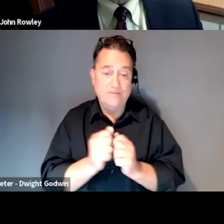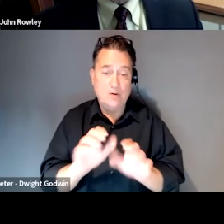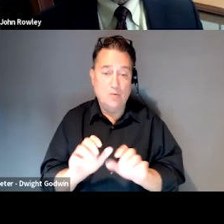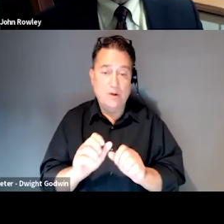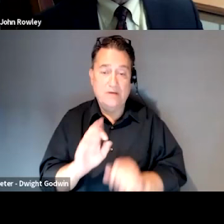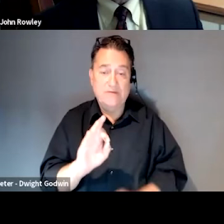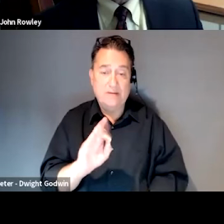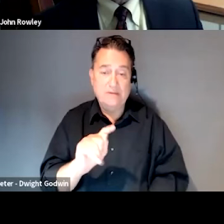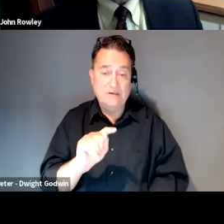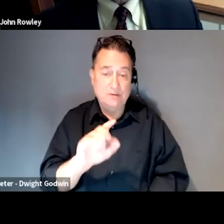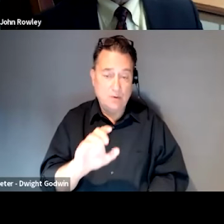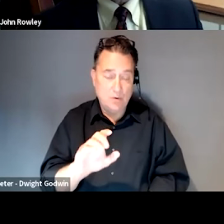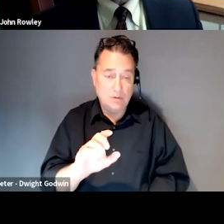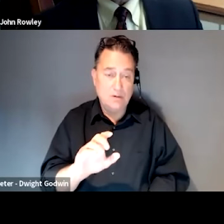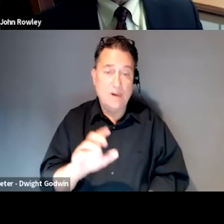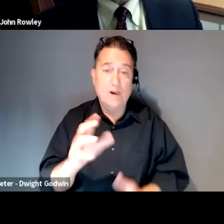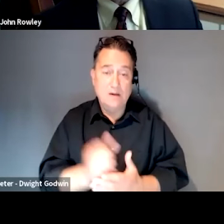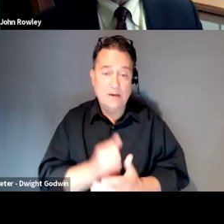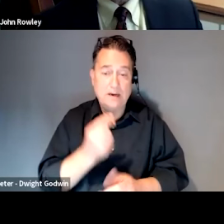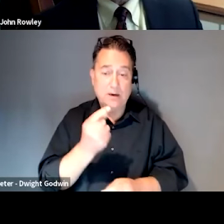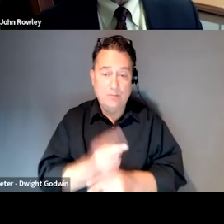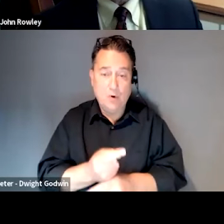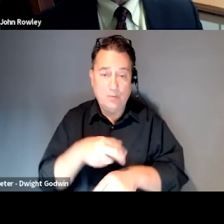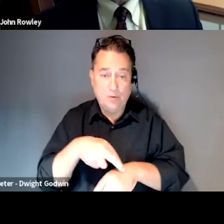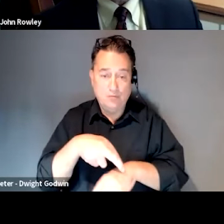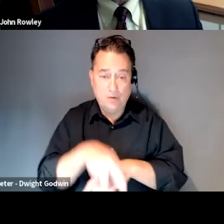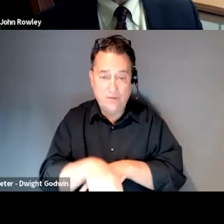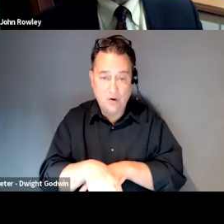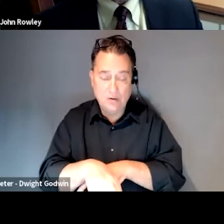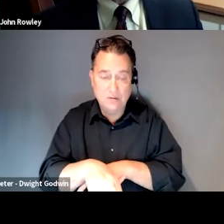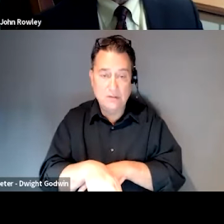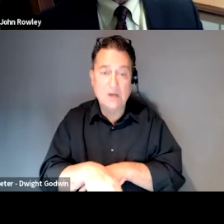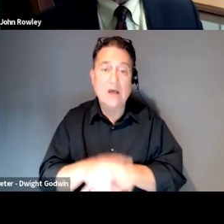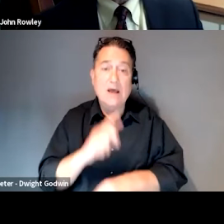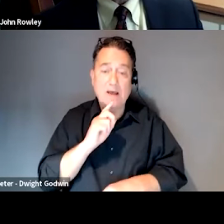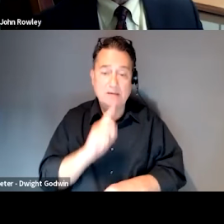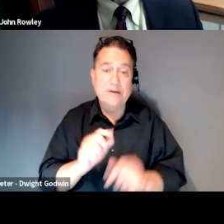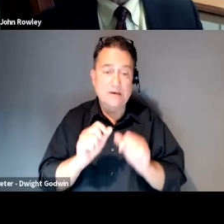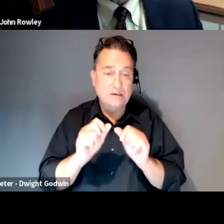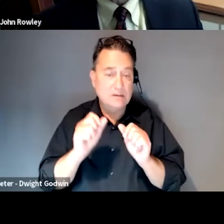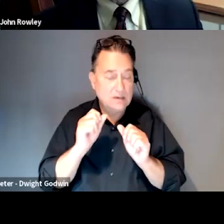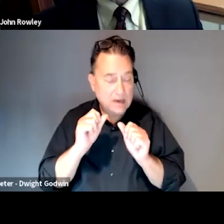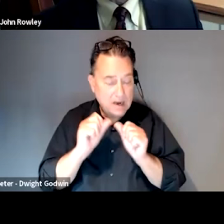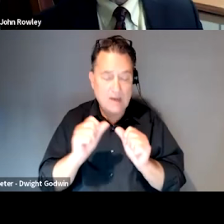where obtaining adequate and appropriate referrals has been named consistently as a common challenge.